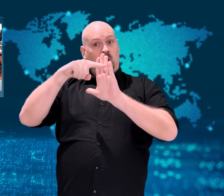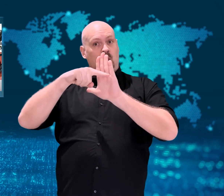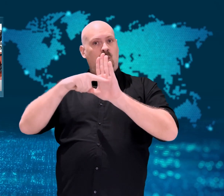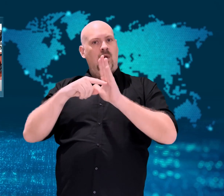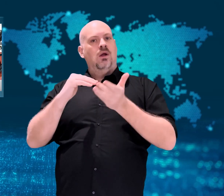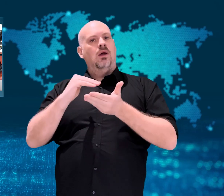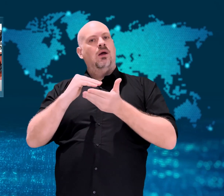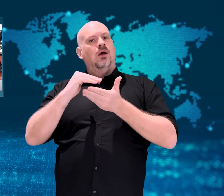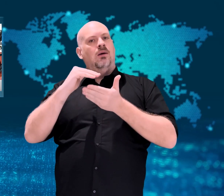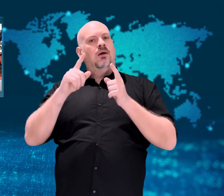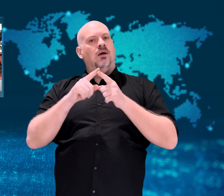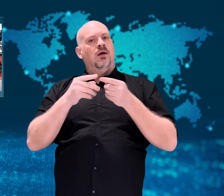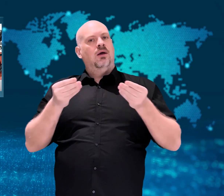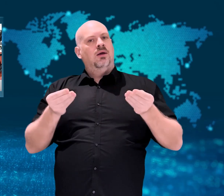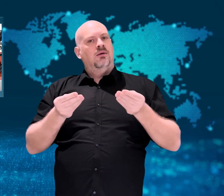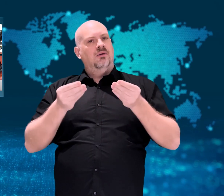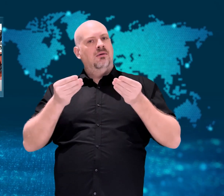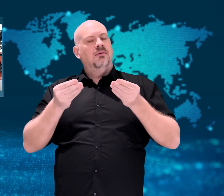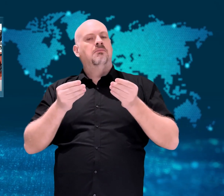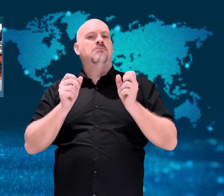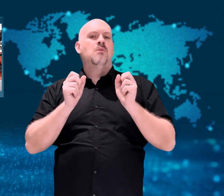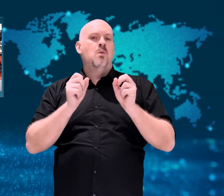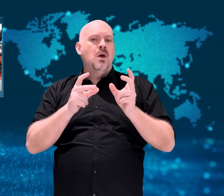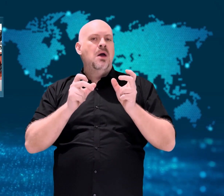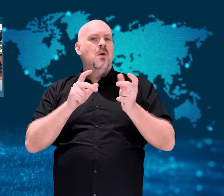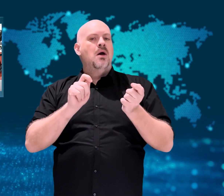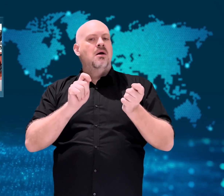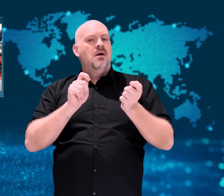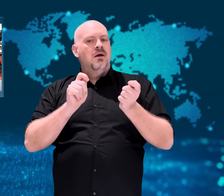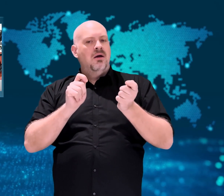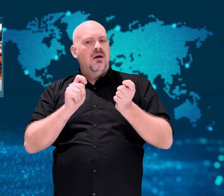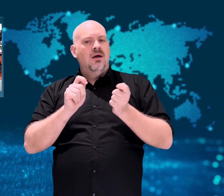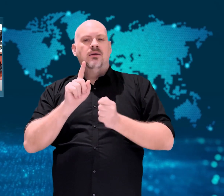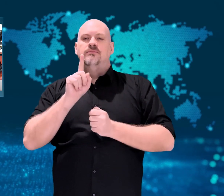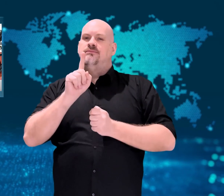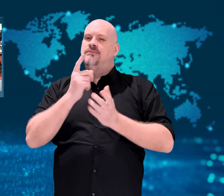Despite the loosening rules,